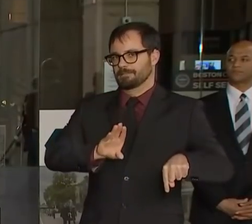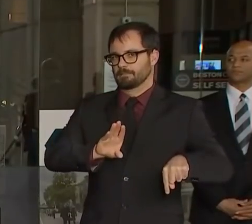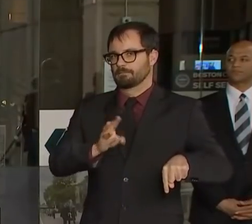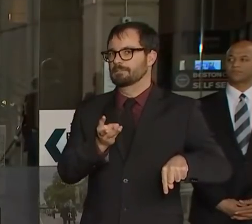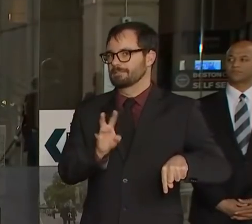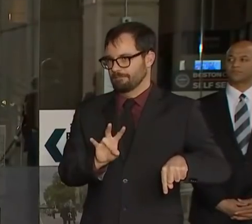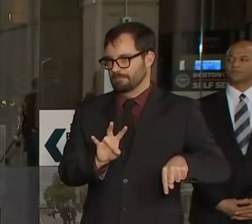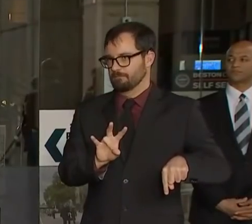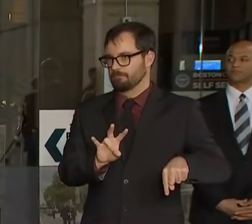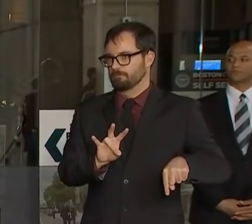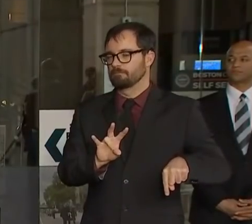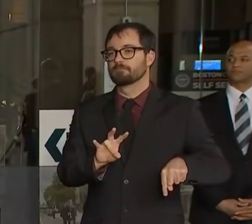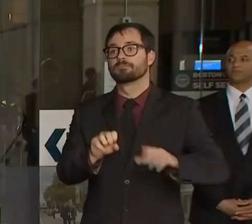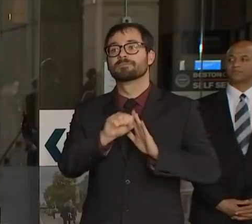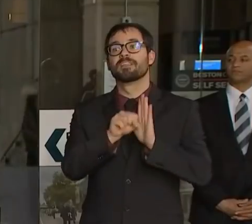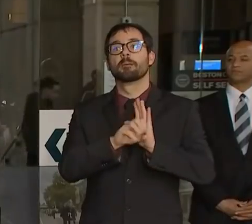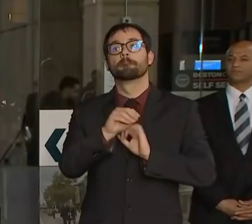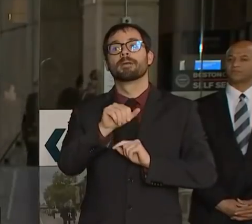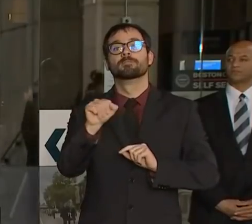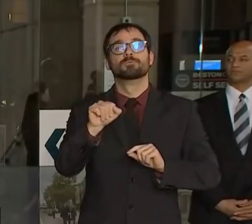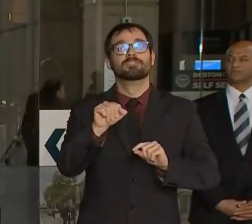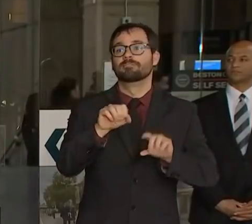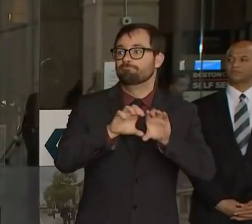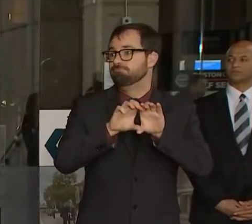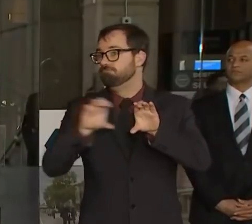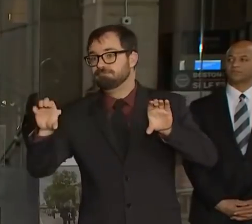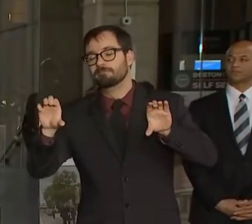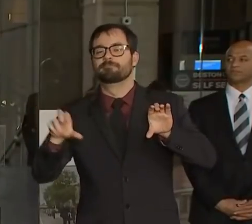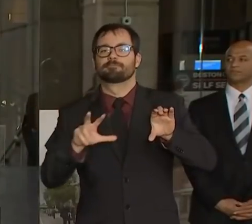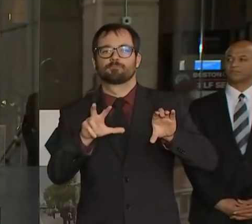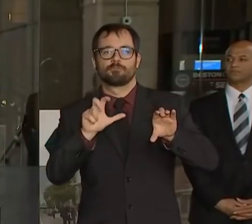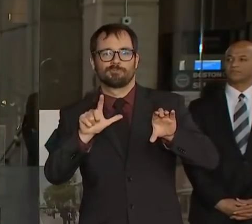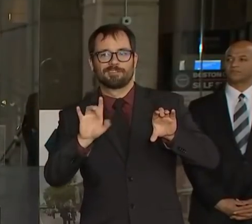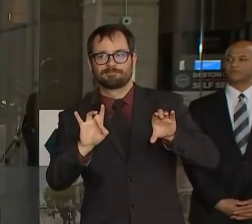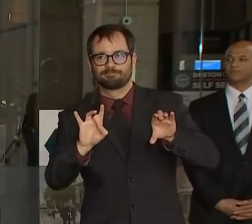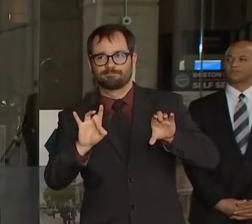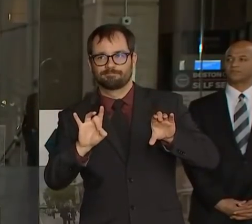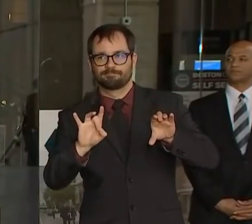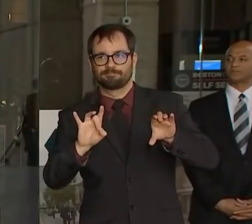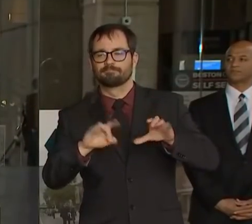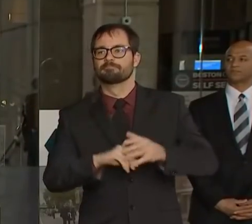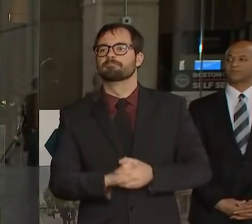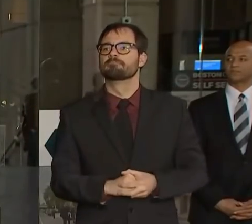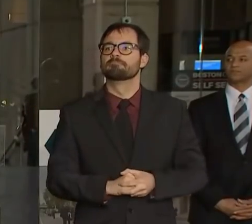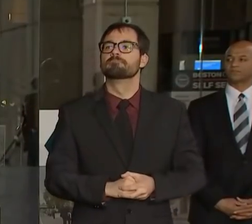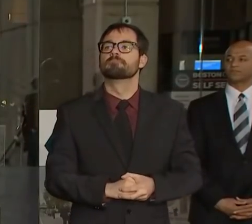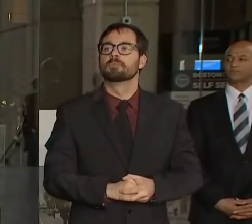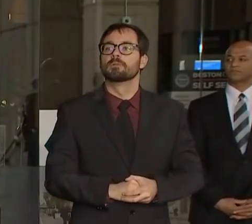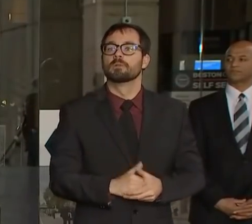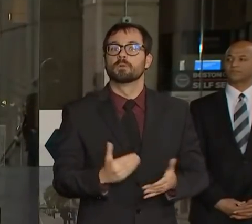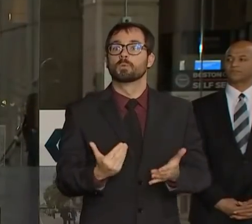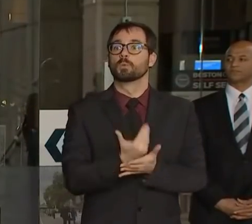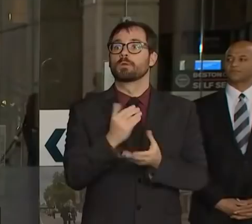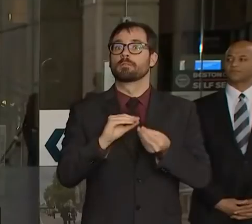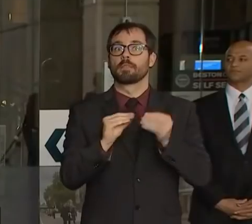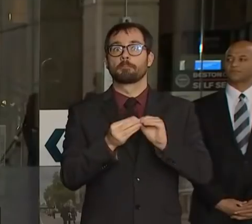YOU DO NOT KNOW. PEOPLE WATCHING THIS, WE HAVE 67 CASES IN THE CITY OF BOSTON.